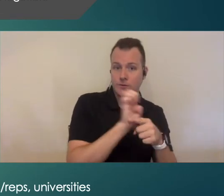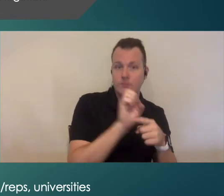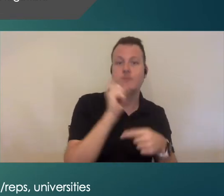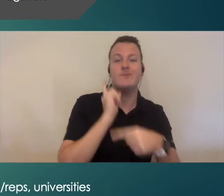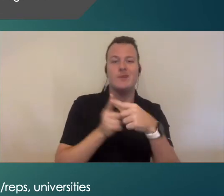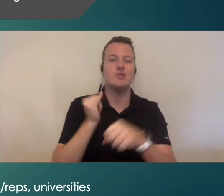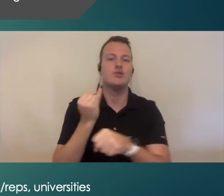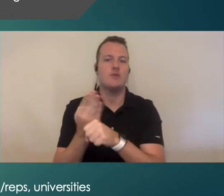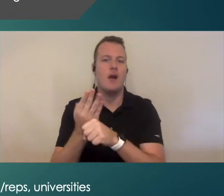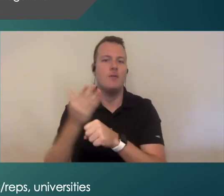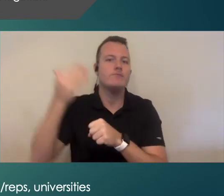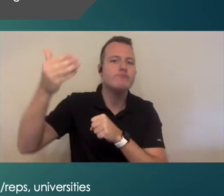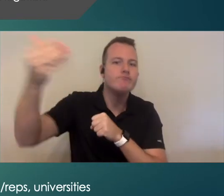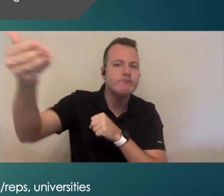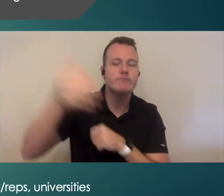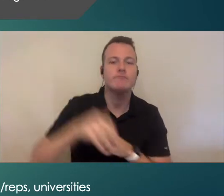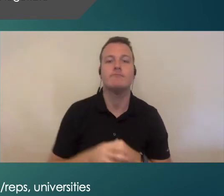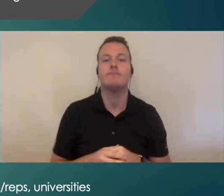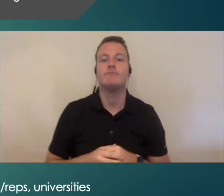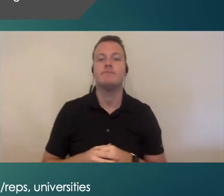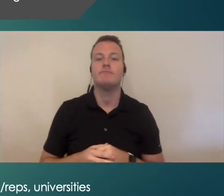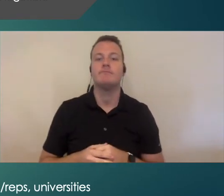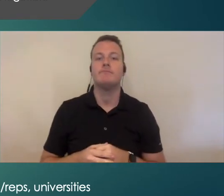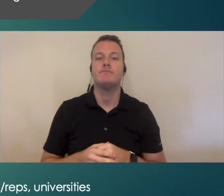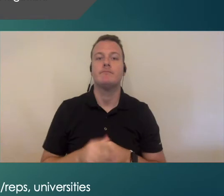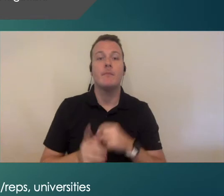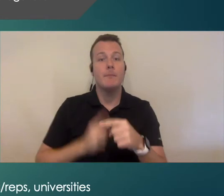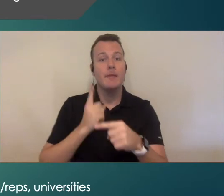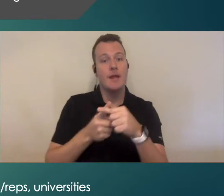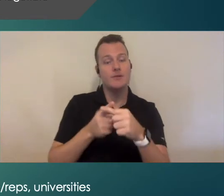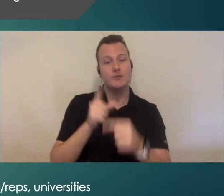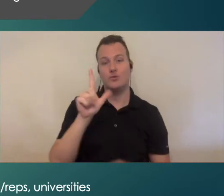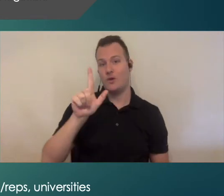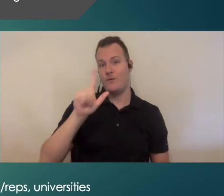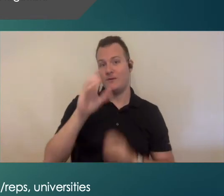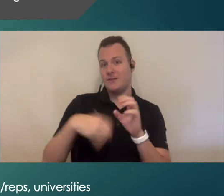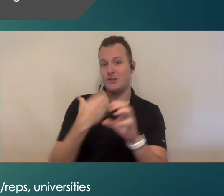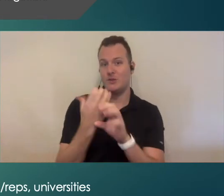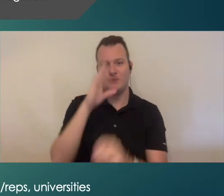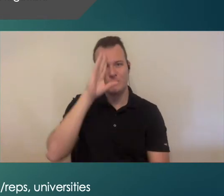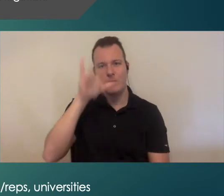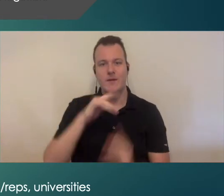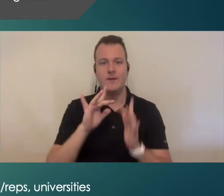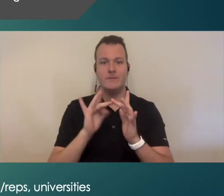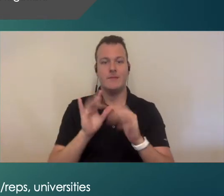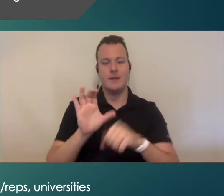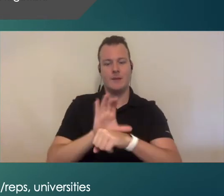job opportunities. Additionally with the 21st century, most of us are online in